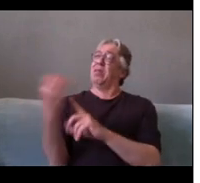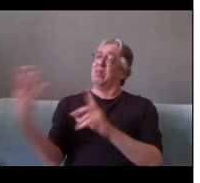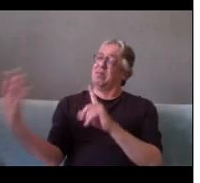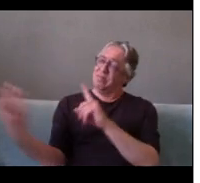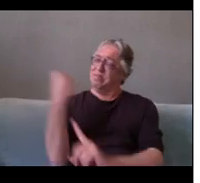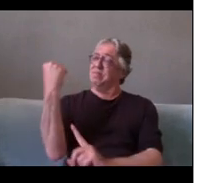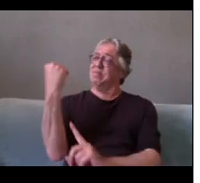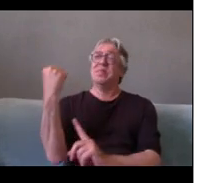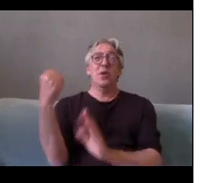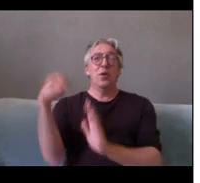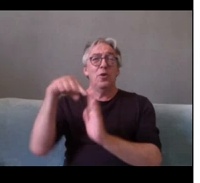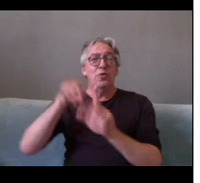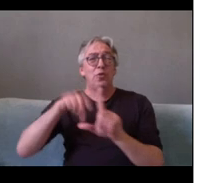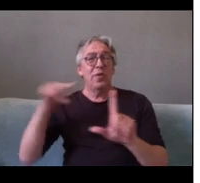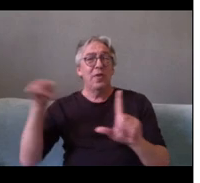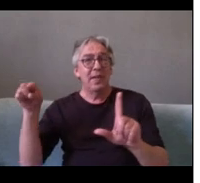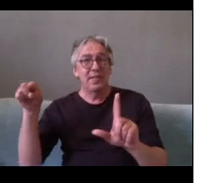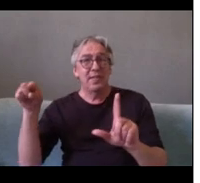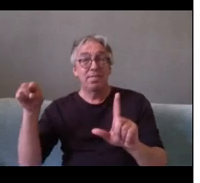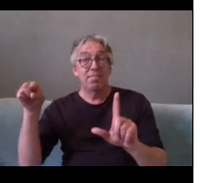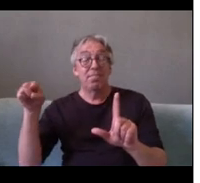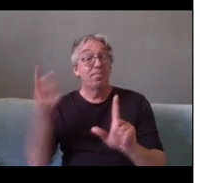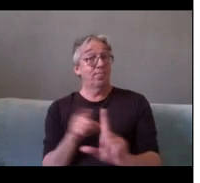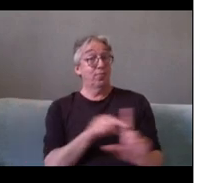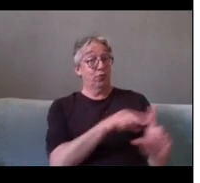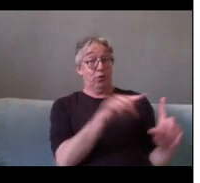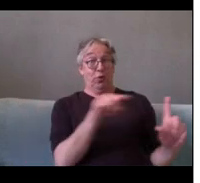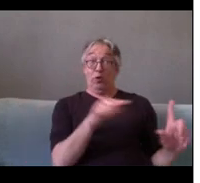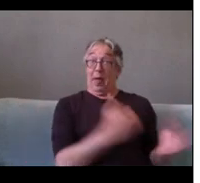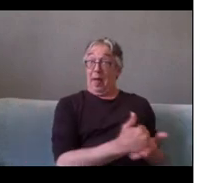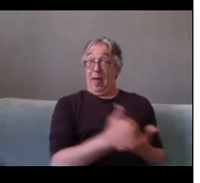that statistics on labour market characteristics